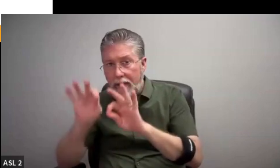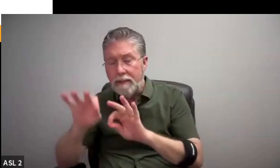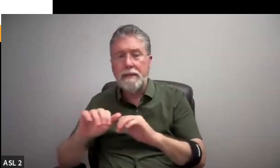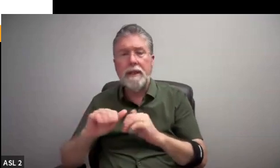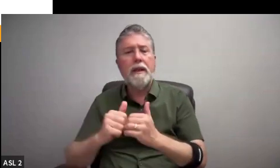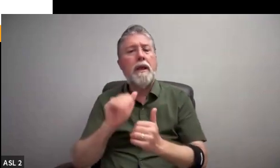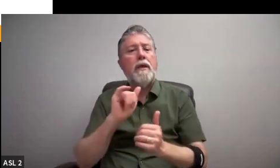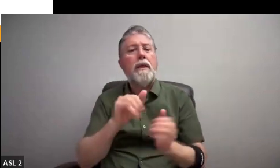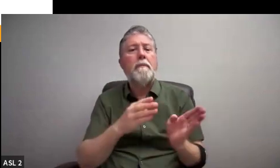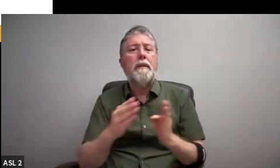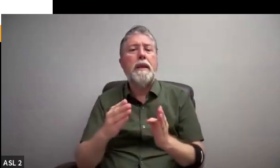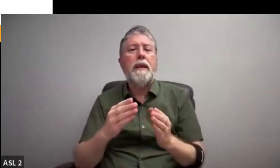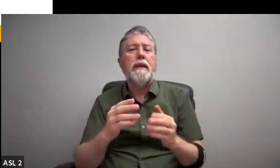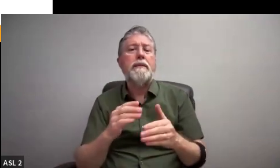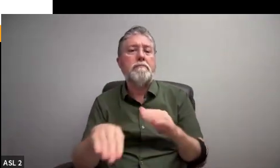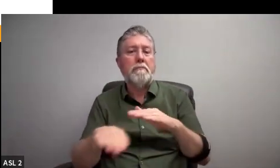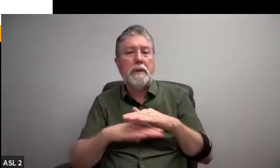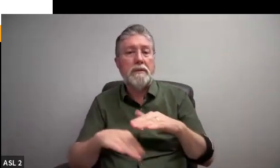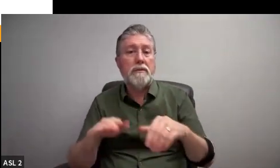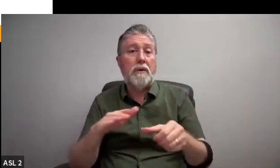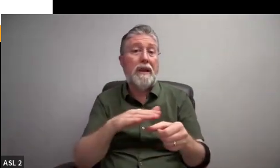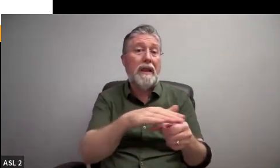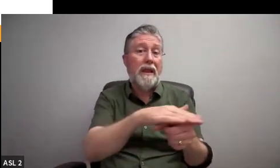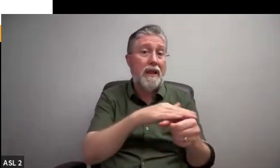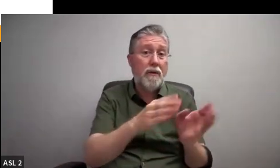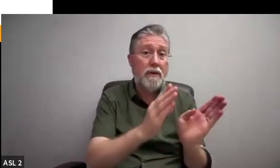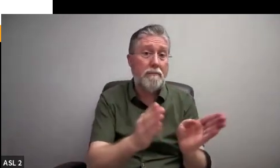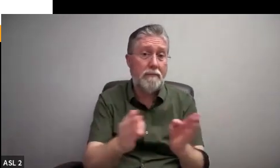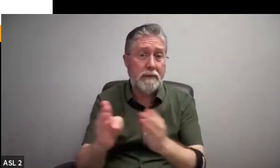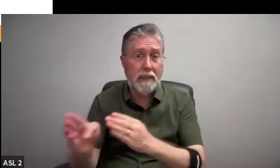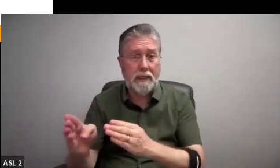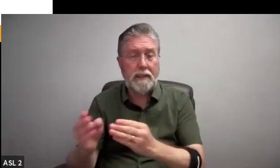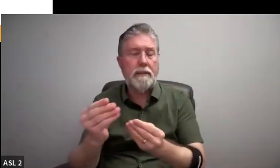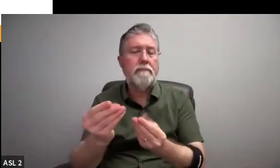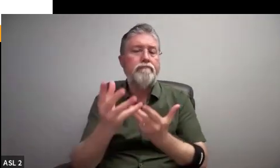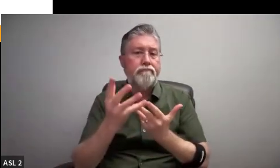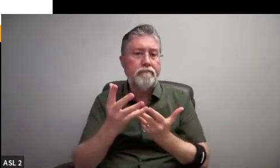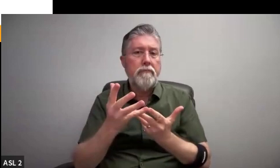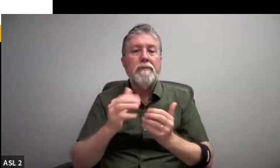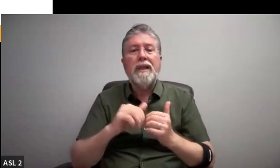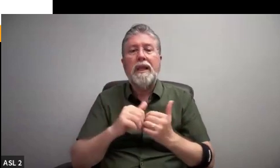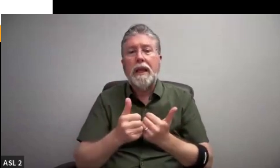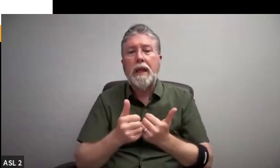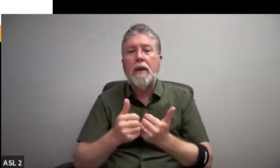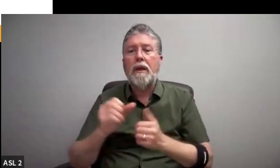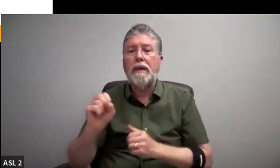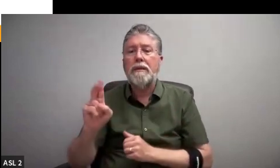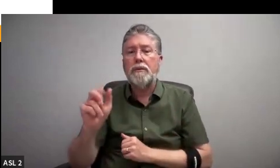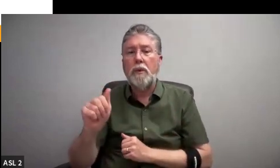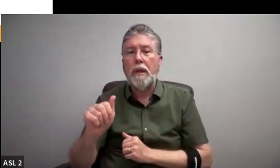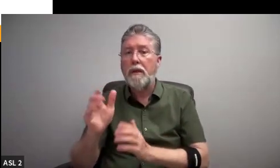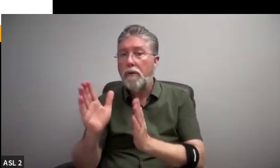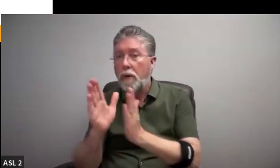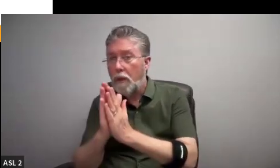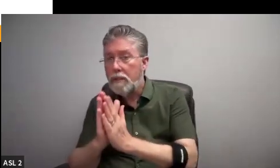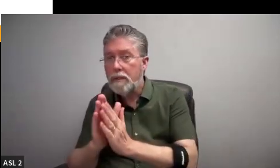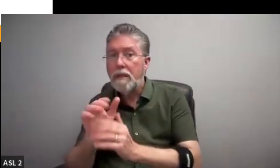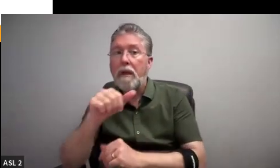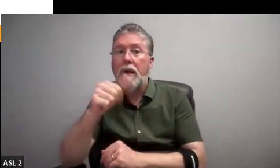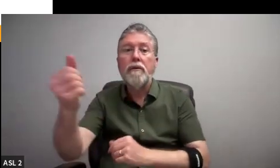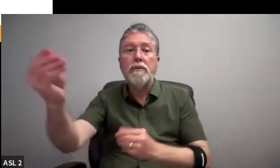and based on area plans, how the SUA solicited others’ input on development of the plan, and